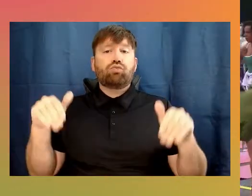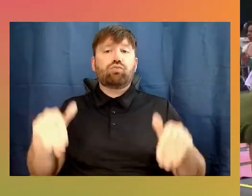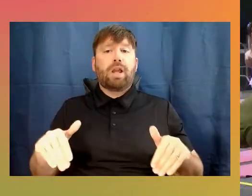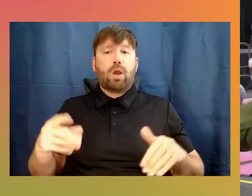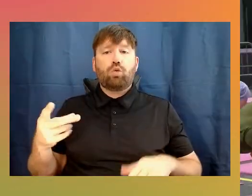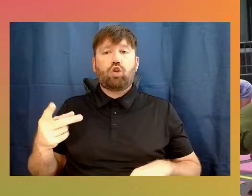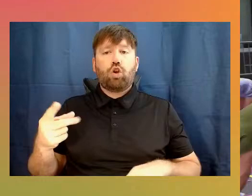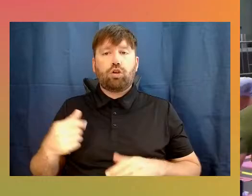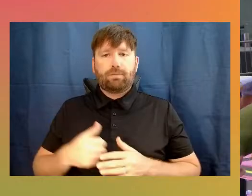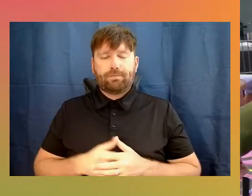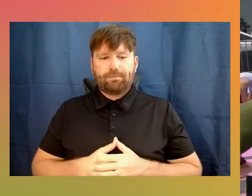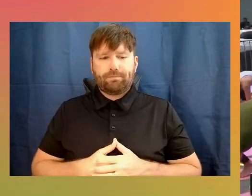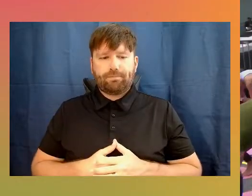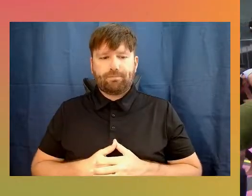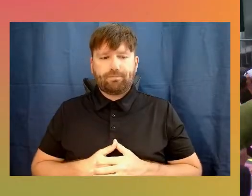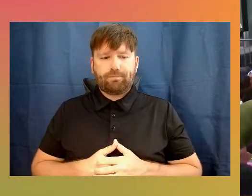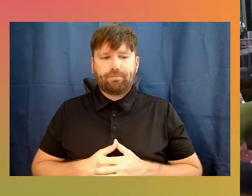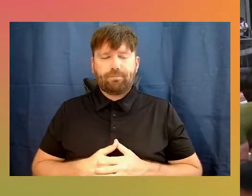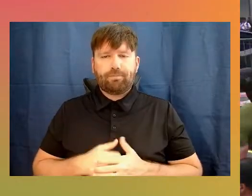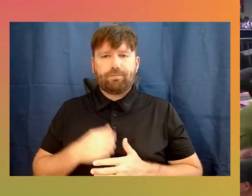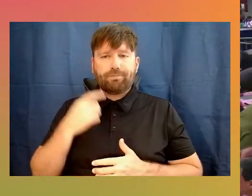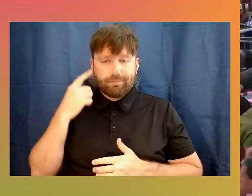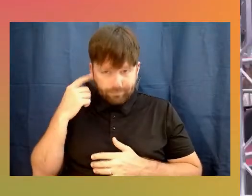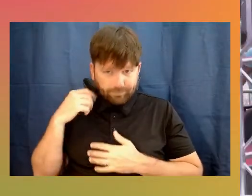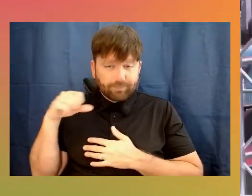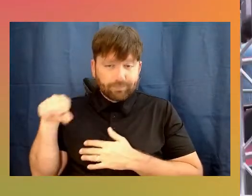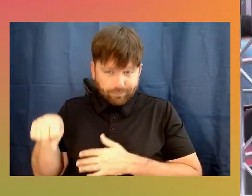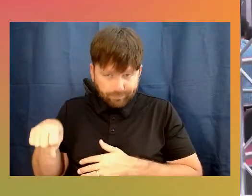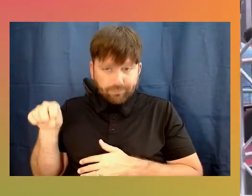BEAUTIFUL.